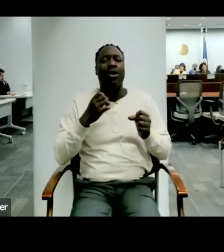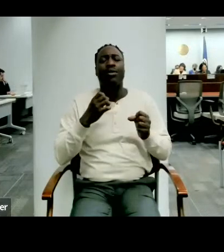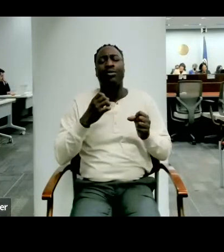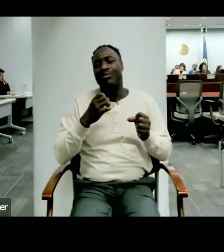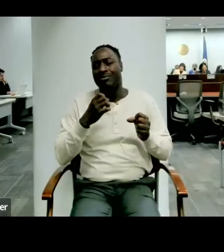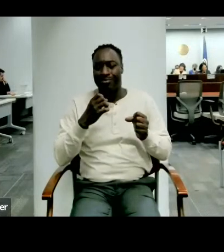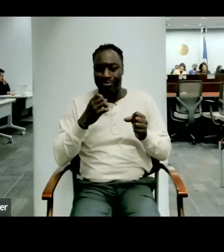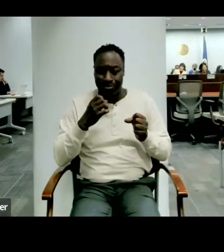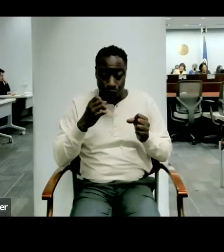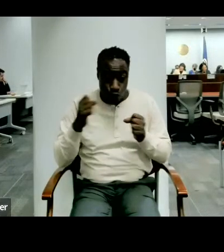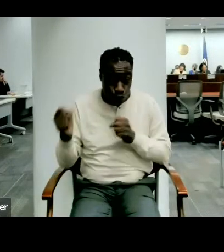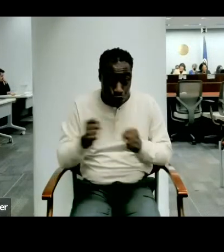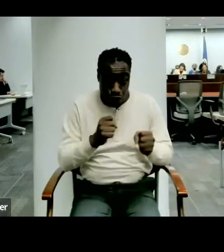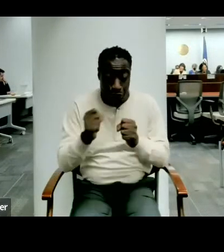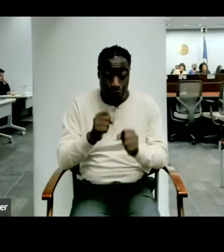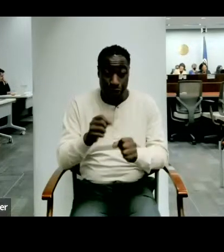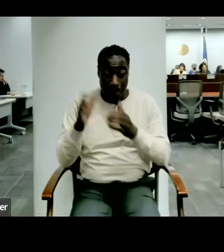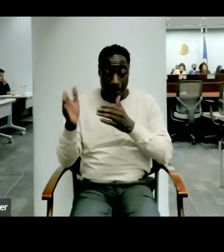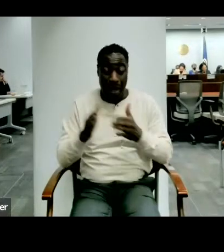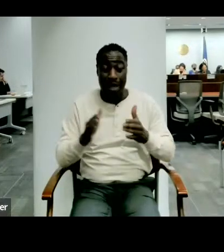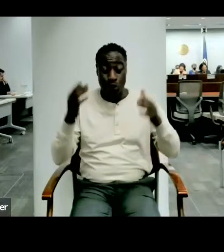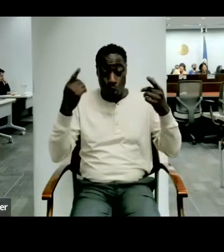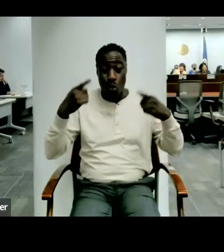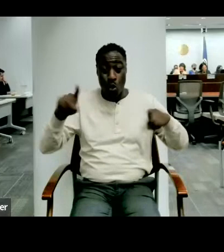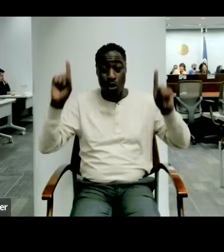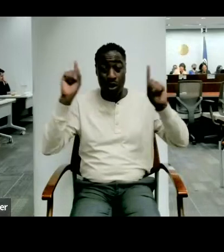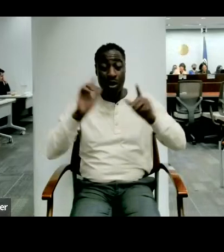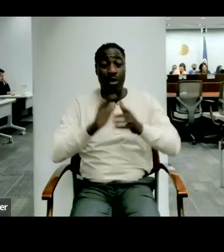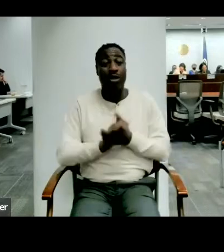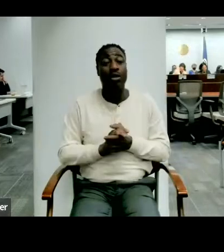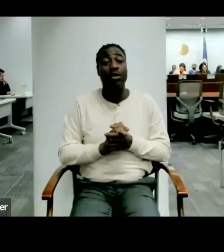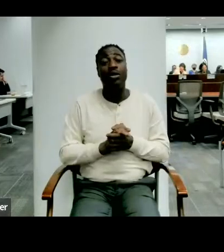that we are getting the charges of discrimination. And Mr. Fortney from a management side,